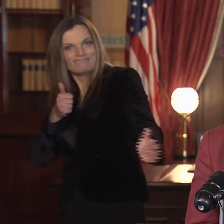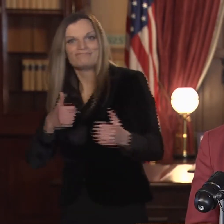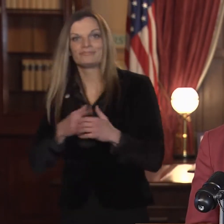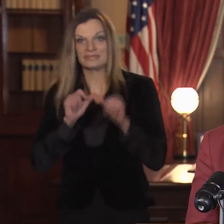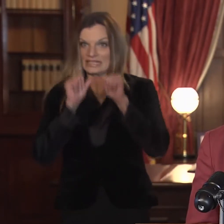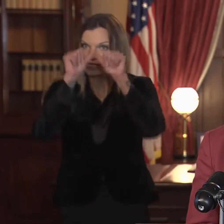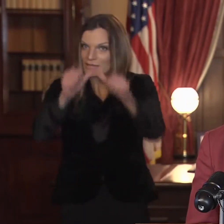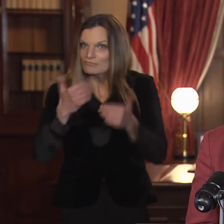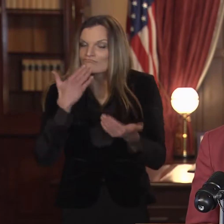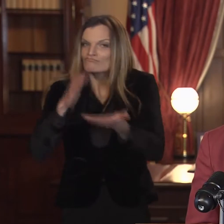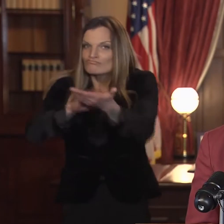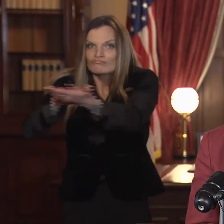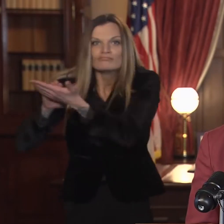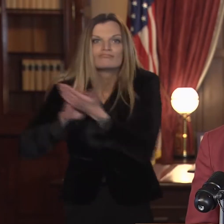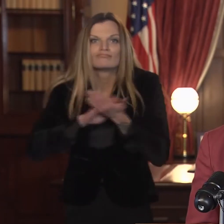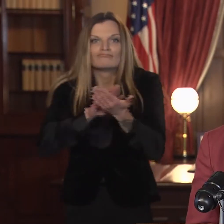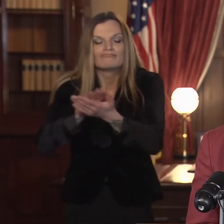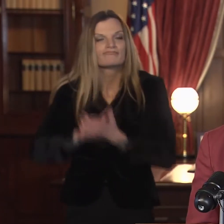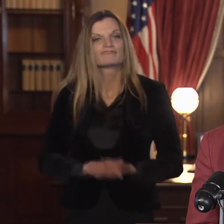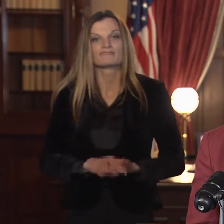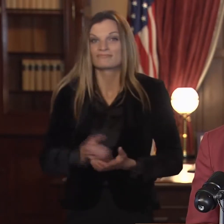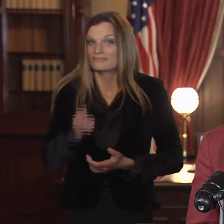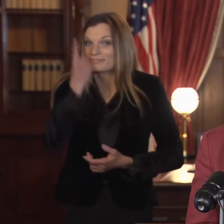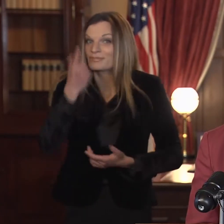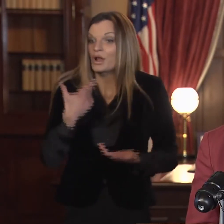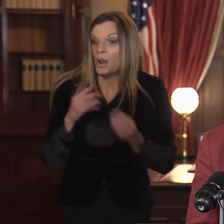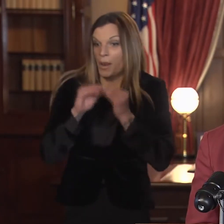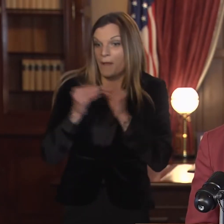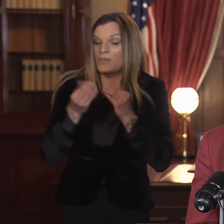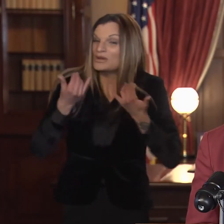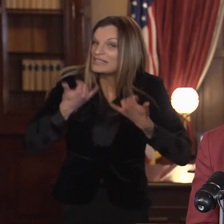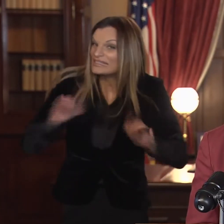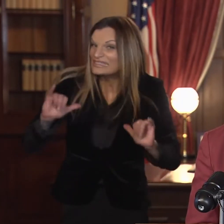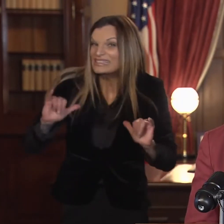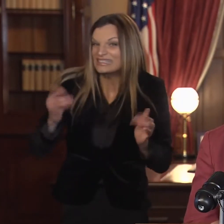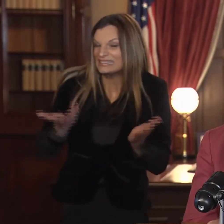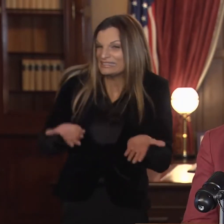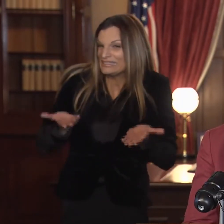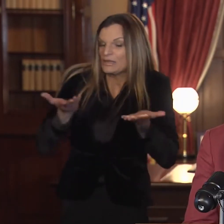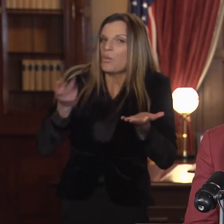OURSELVES AND OUR FAMILIES AND OUR COMMUNITY.